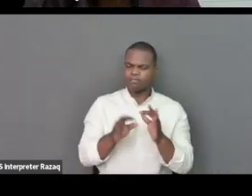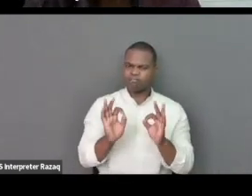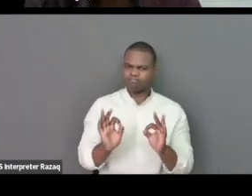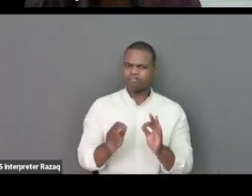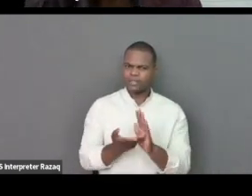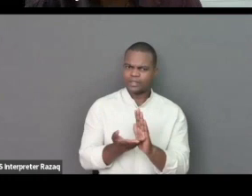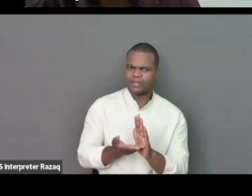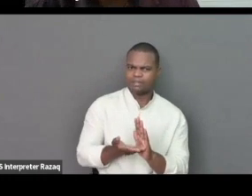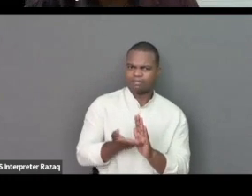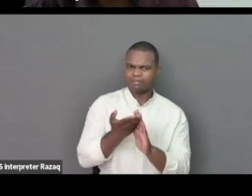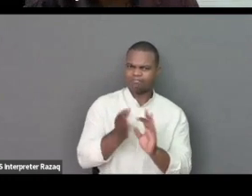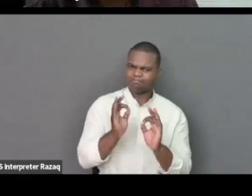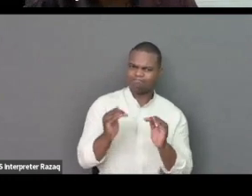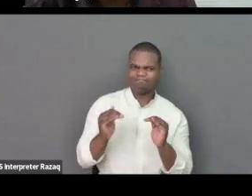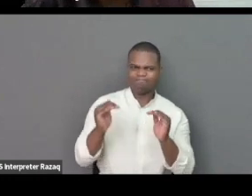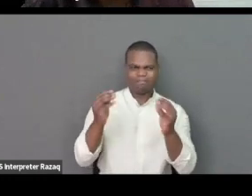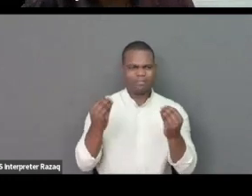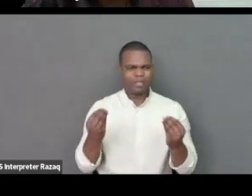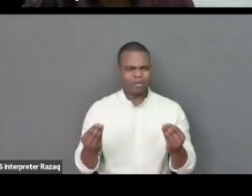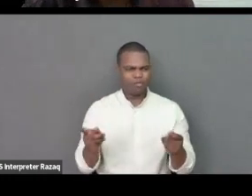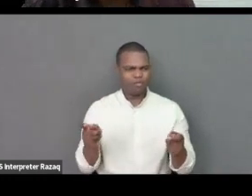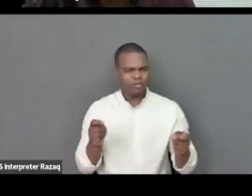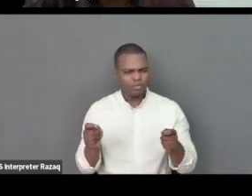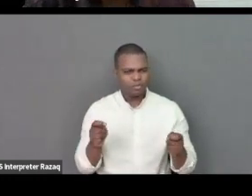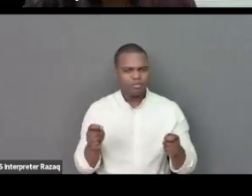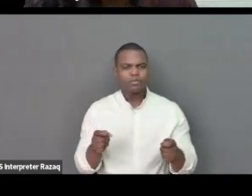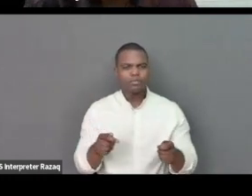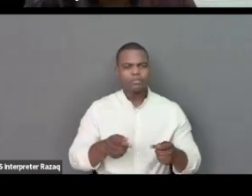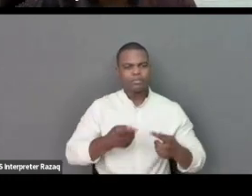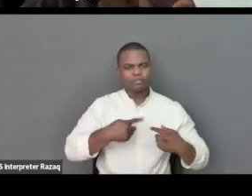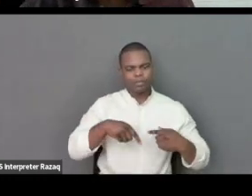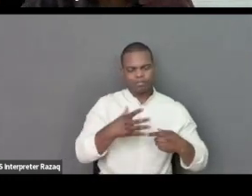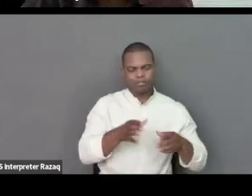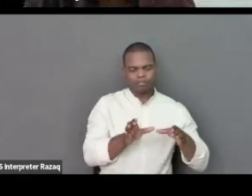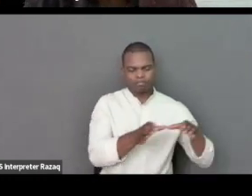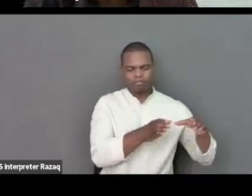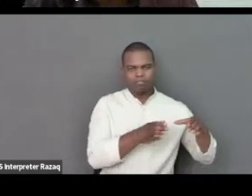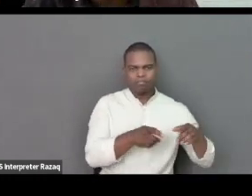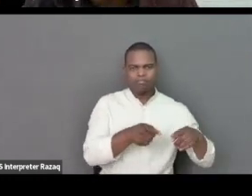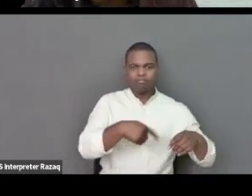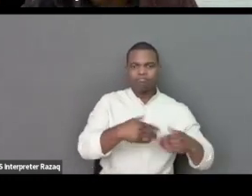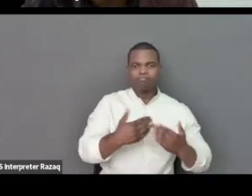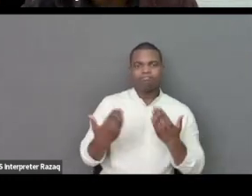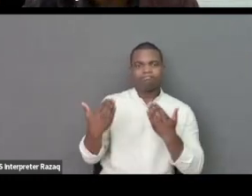and mobile apps and try to